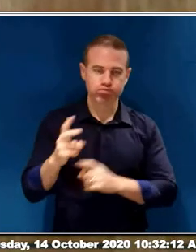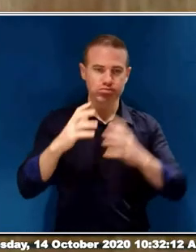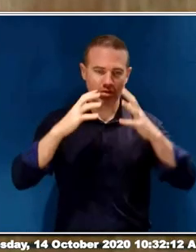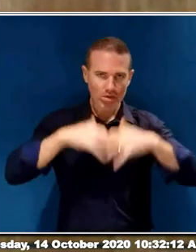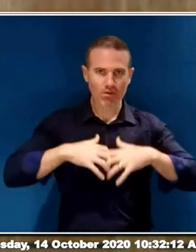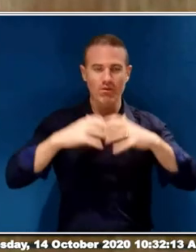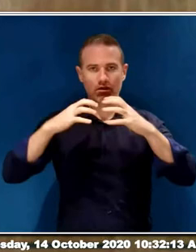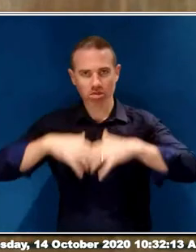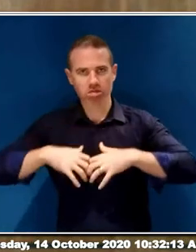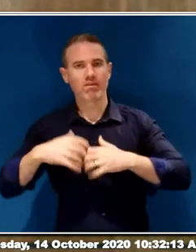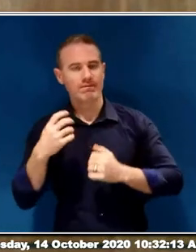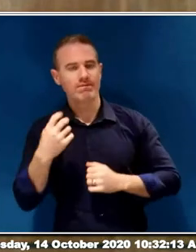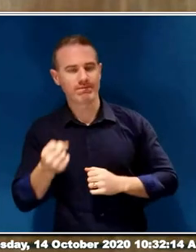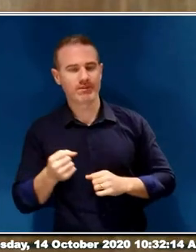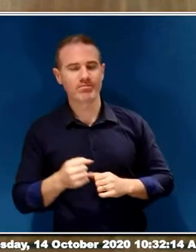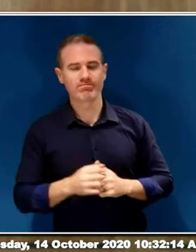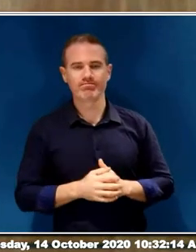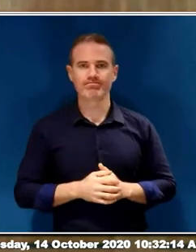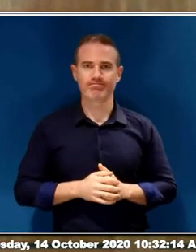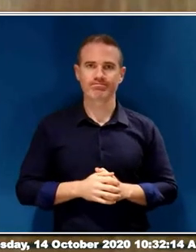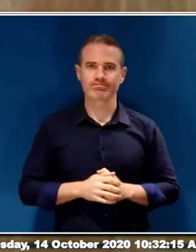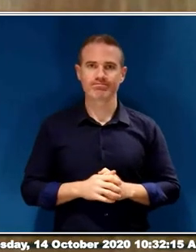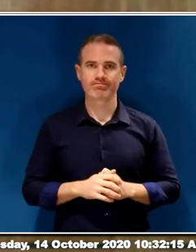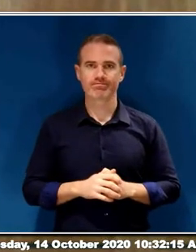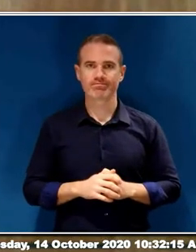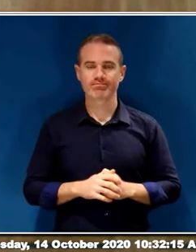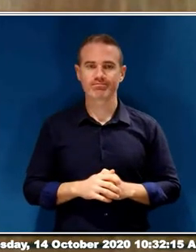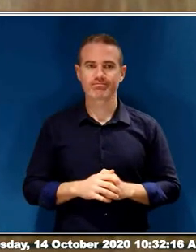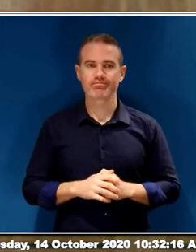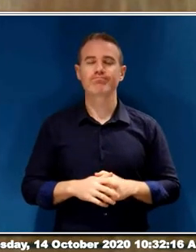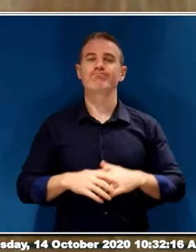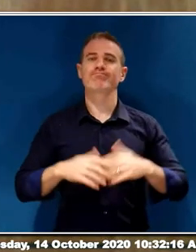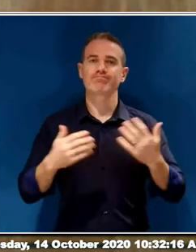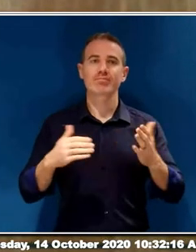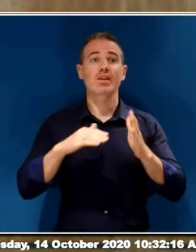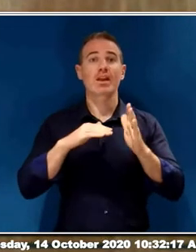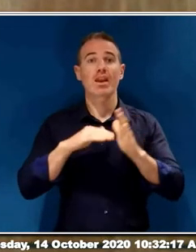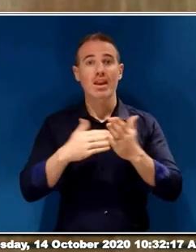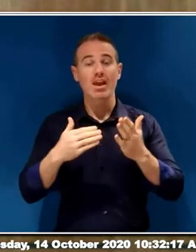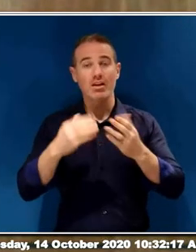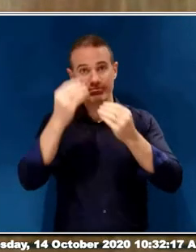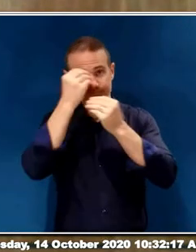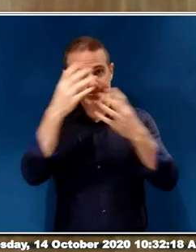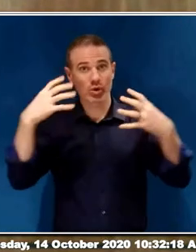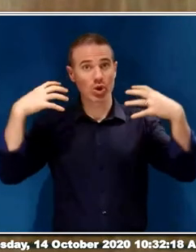Commissioners, you will now hear from Kobe himself via a pre-recorded interview.